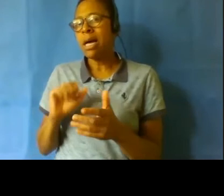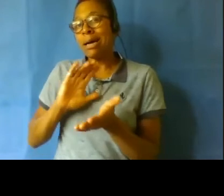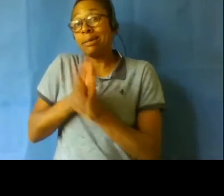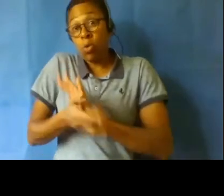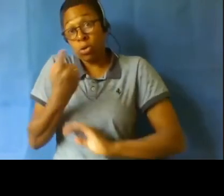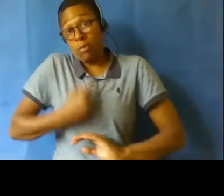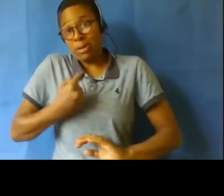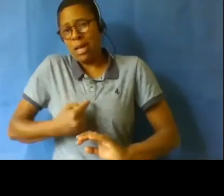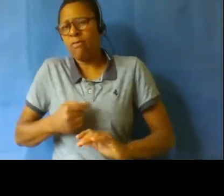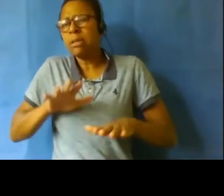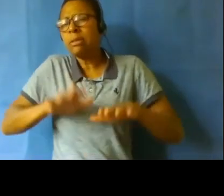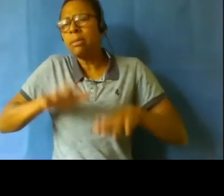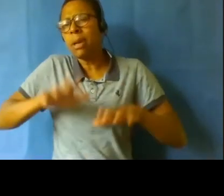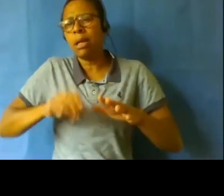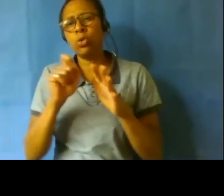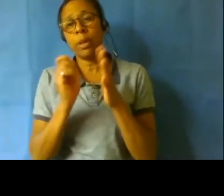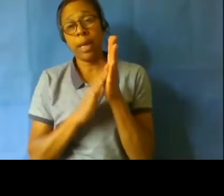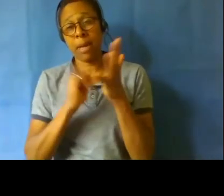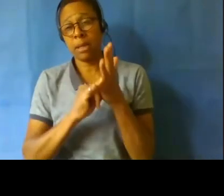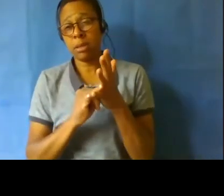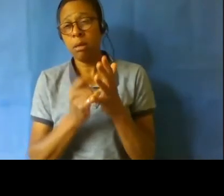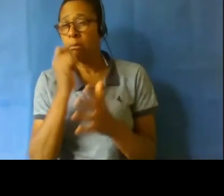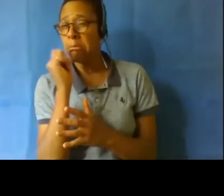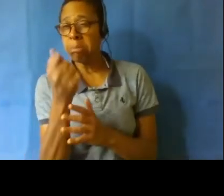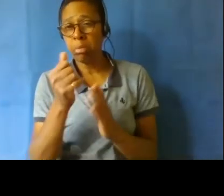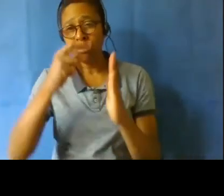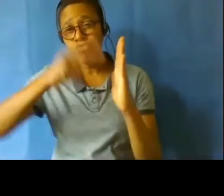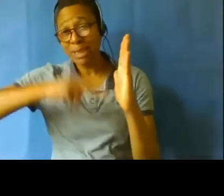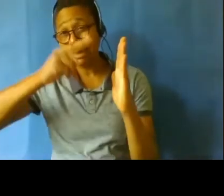documented and it makes you feel really suicidal I warned my doctors about it